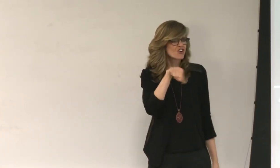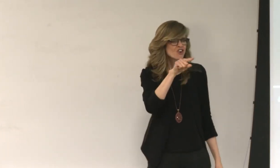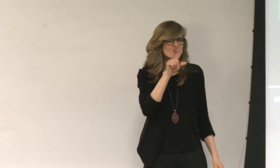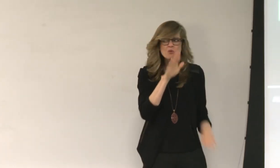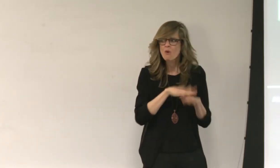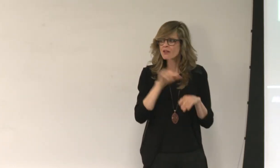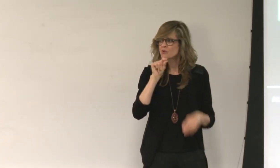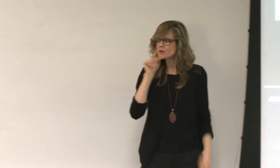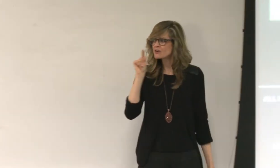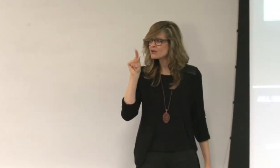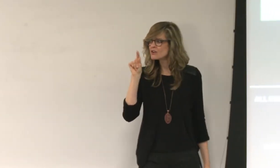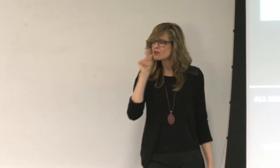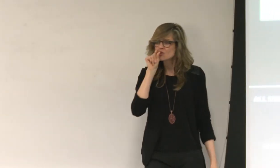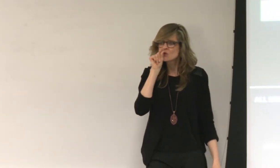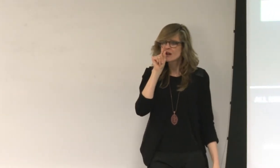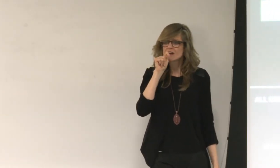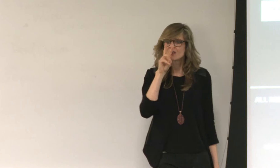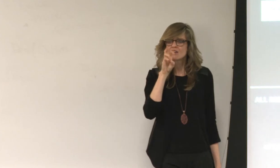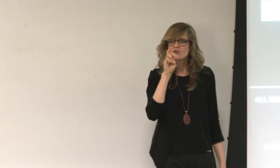ARE YOU AWARE OF TWITTER? ANY OF YOU USE TWITTER?